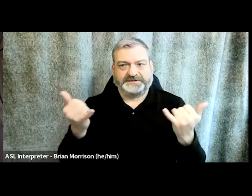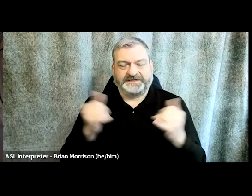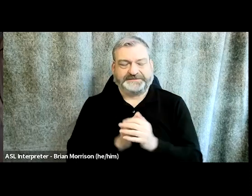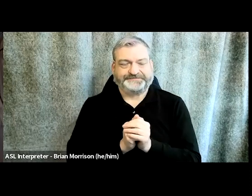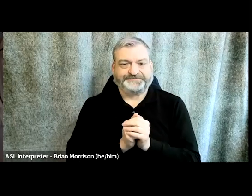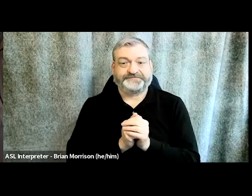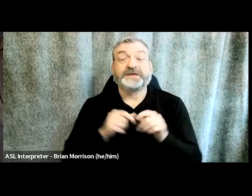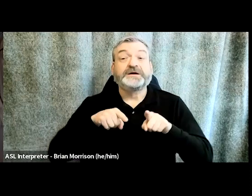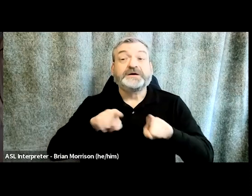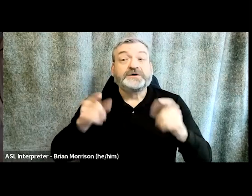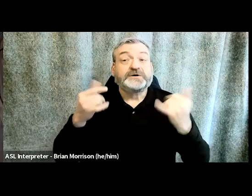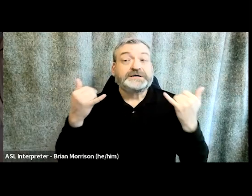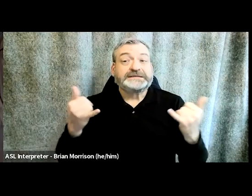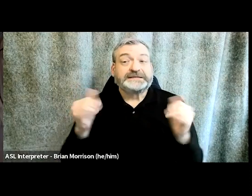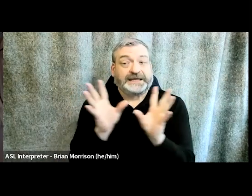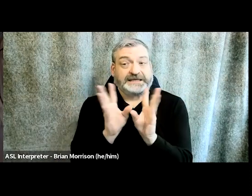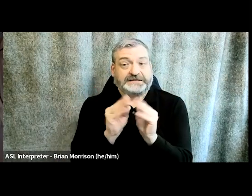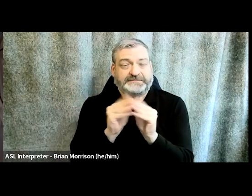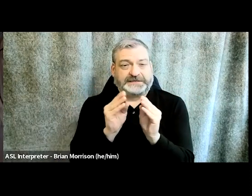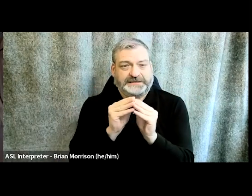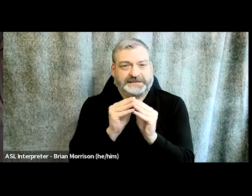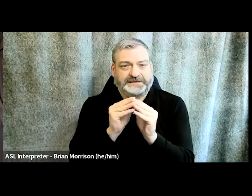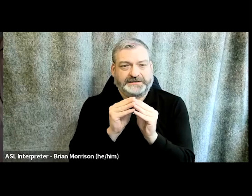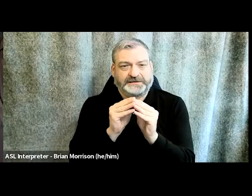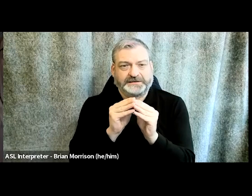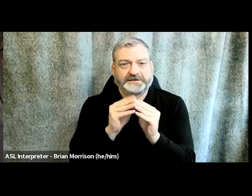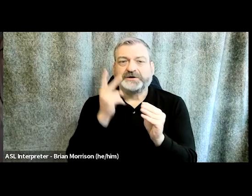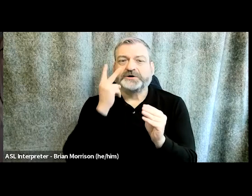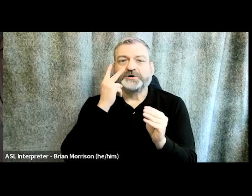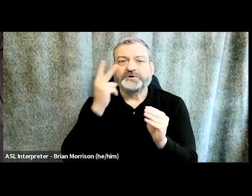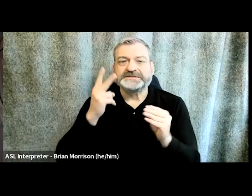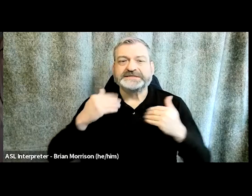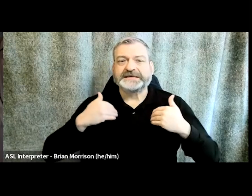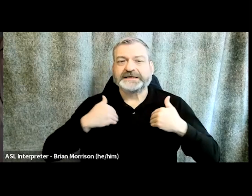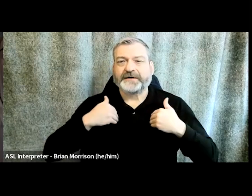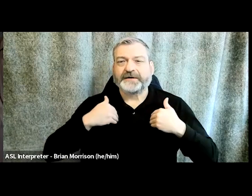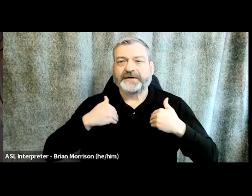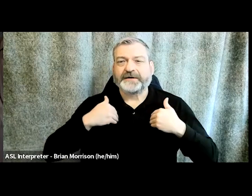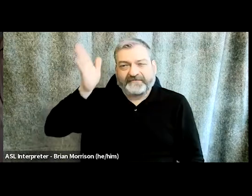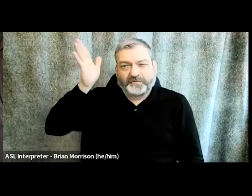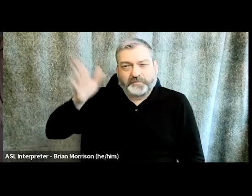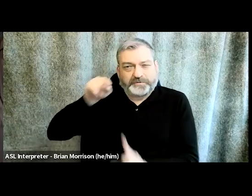you will see on the viewfinder that we have presenters that will be joining us